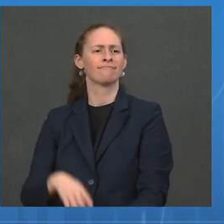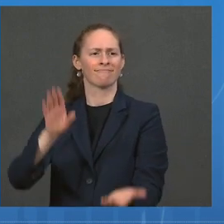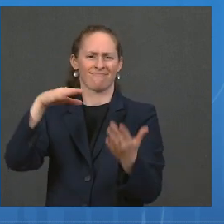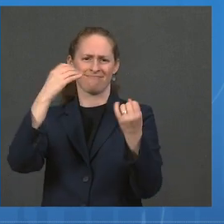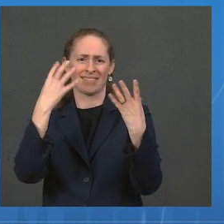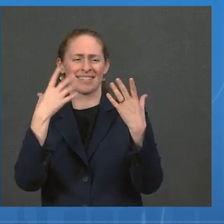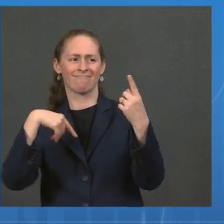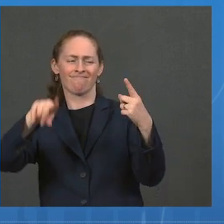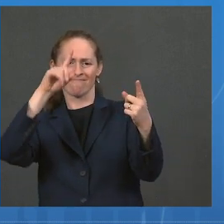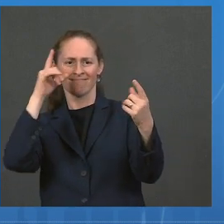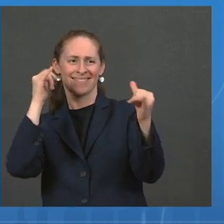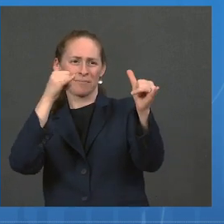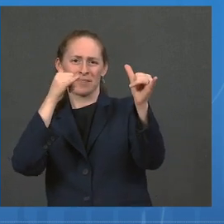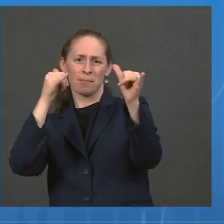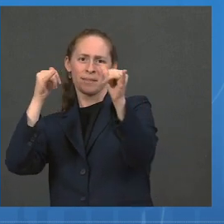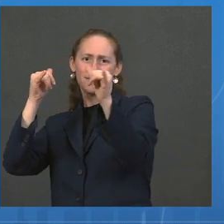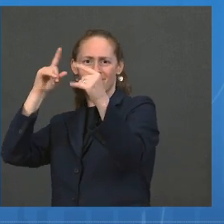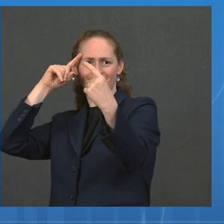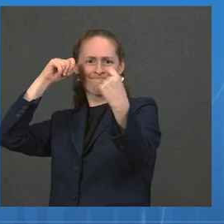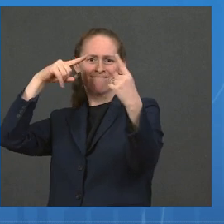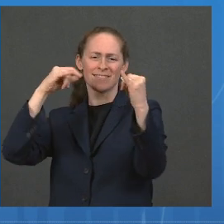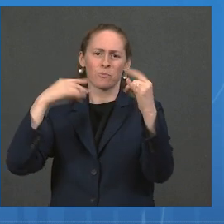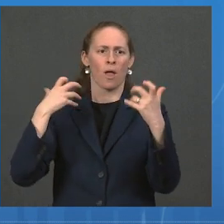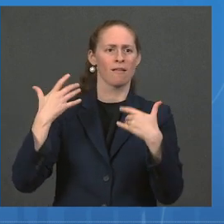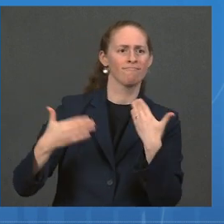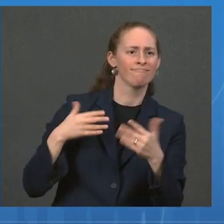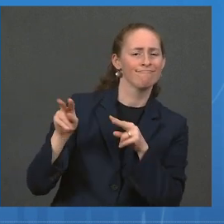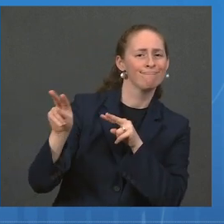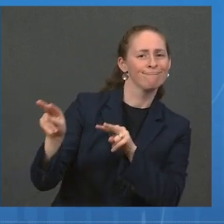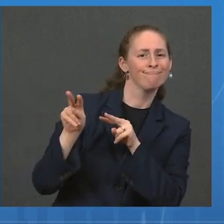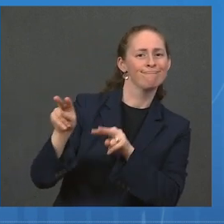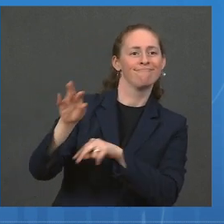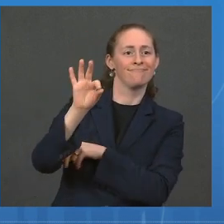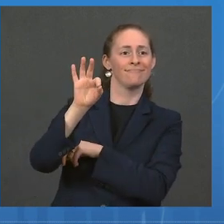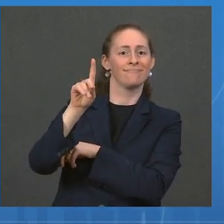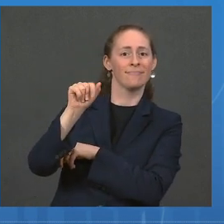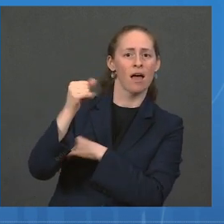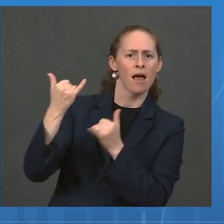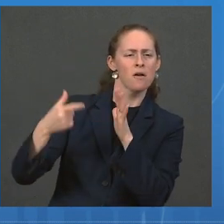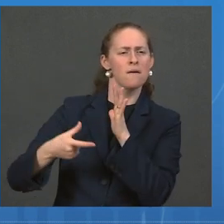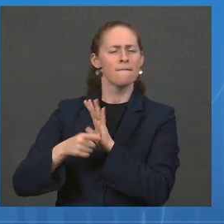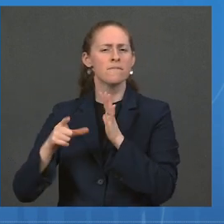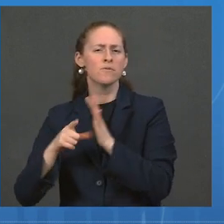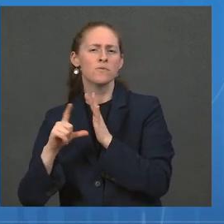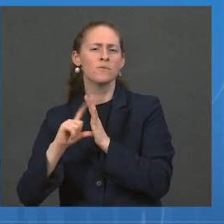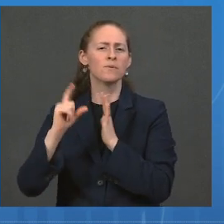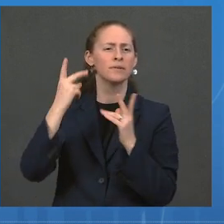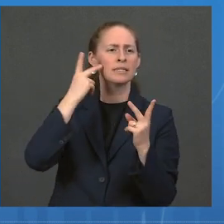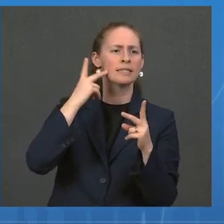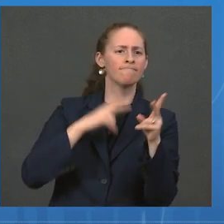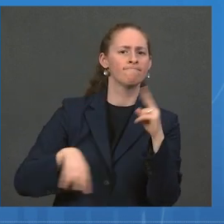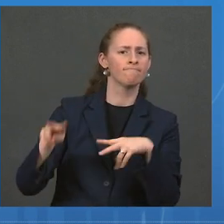And that's why we are eagerly awaiting the FDA's review of the data on children's vaccines. We have a lot of reasons to be hopeful.